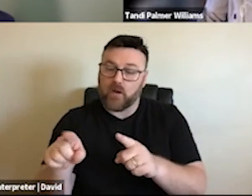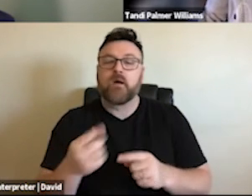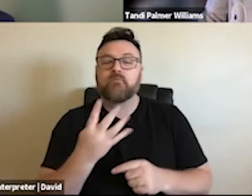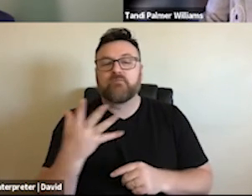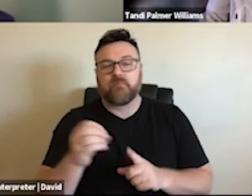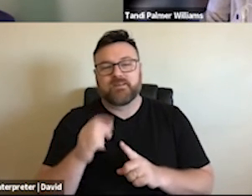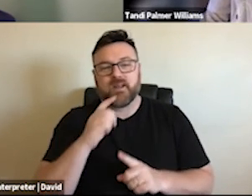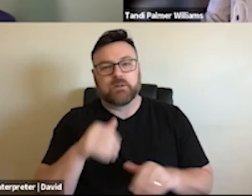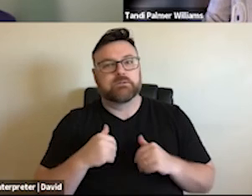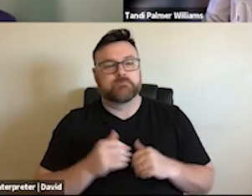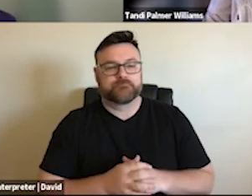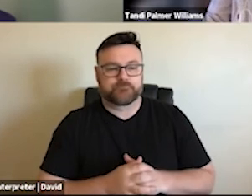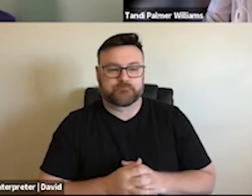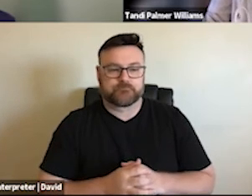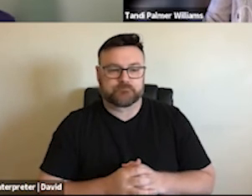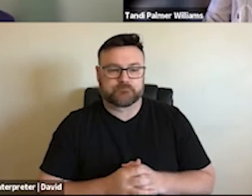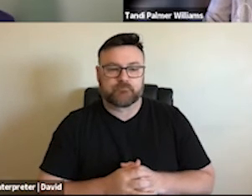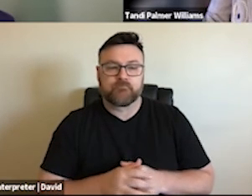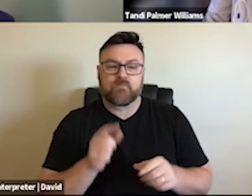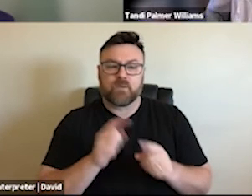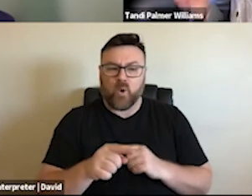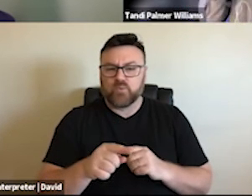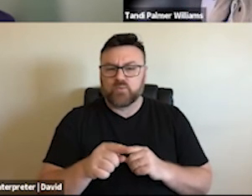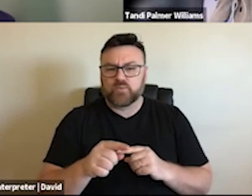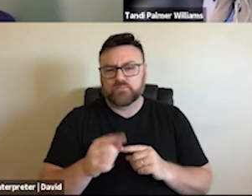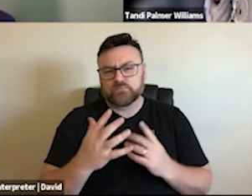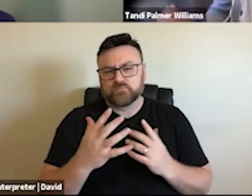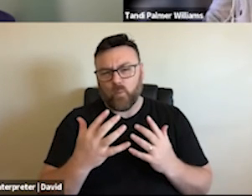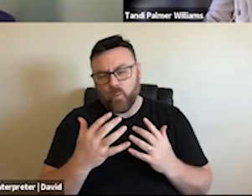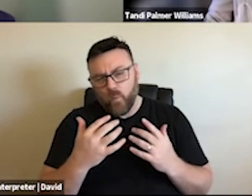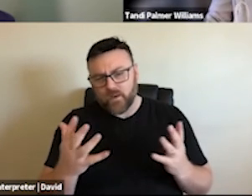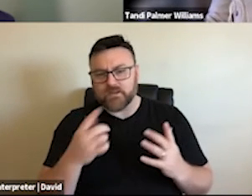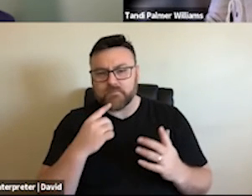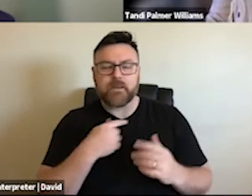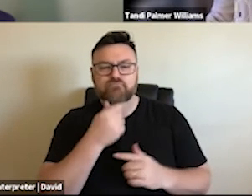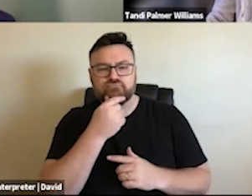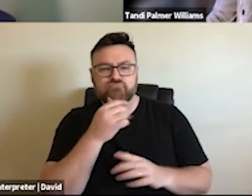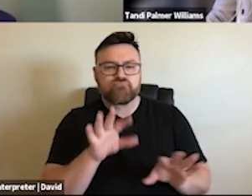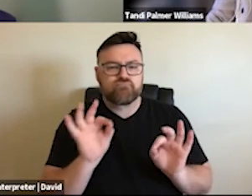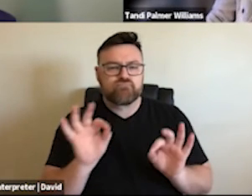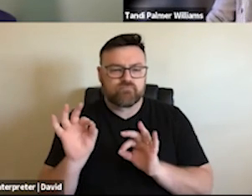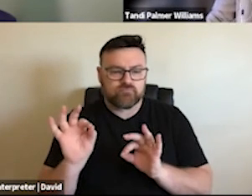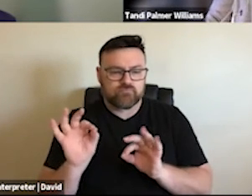Most audiences are being more selective about digital and two thirds are likely to participate less online after lockdown.